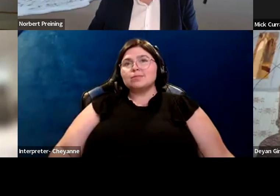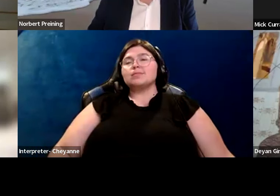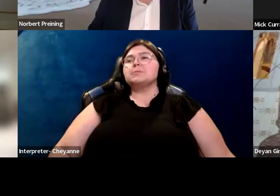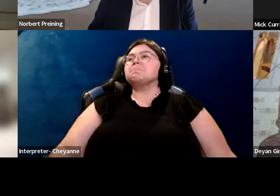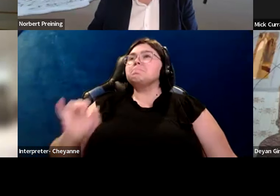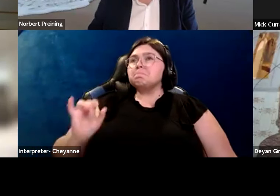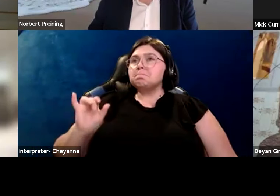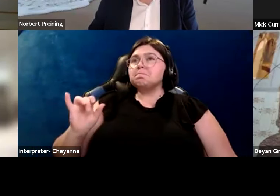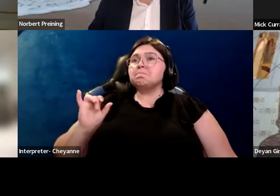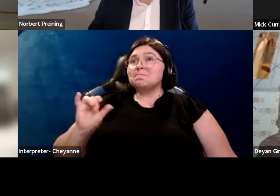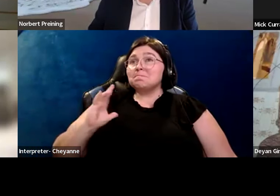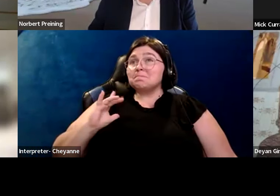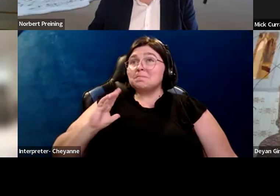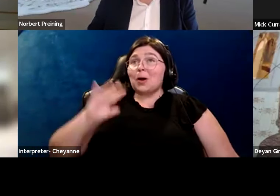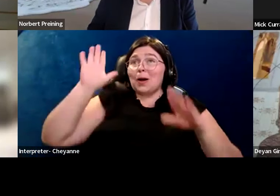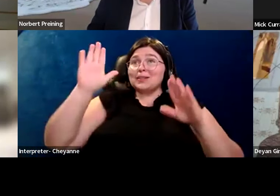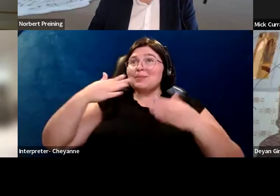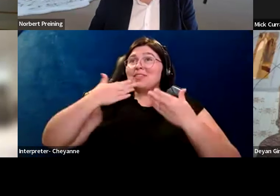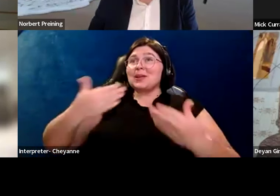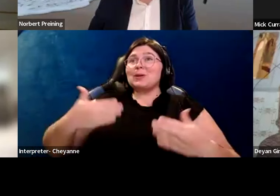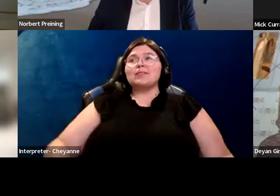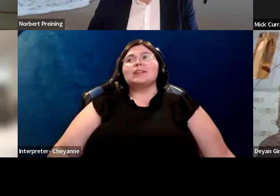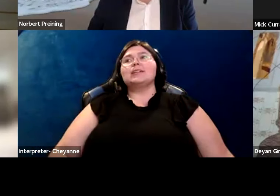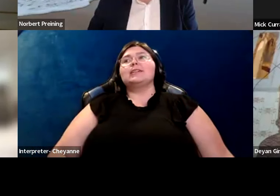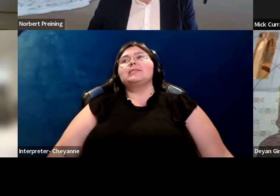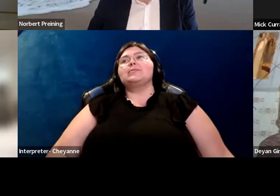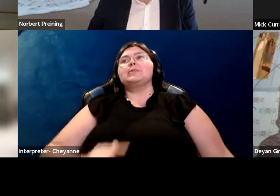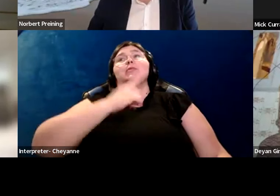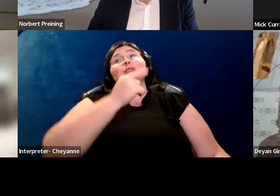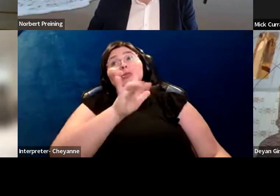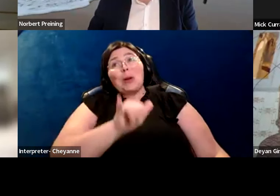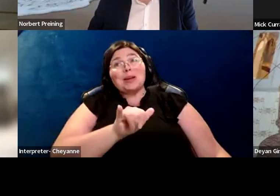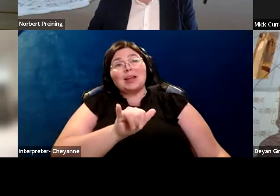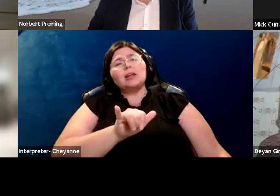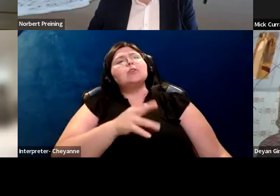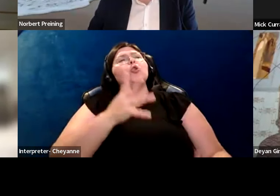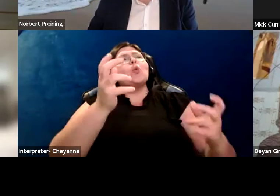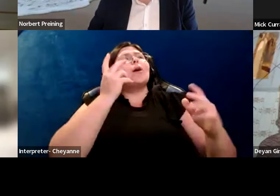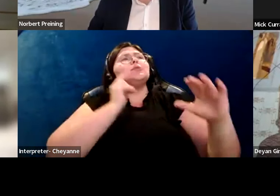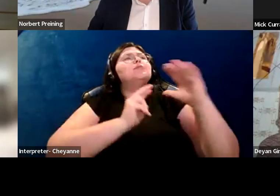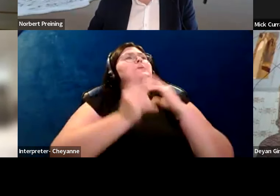Excellent. Thank you. Tony, what about you? What's on your wish list?